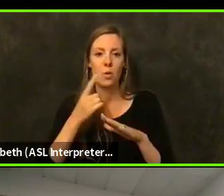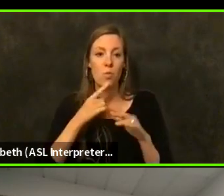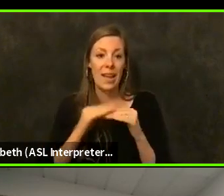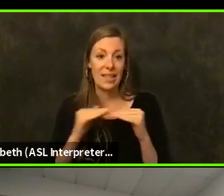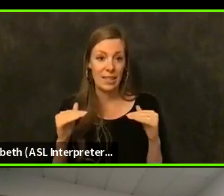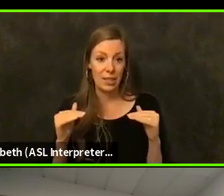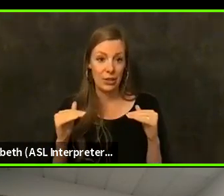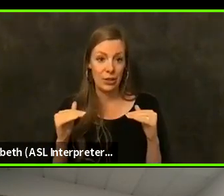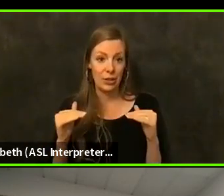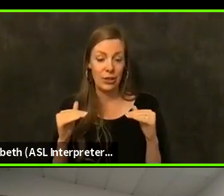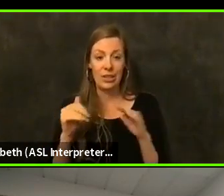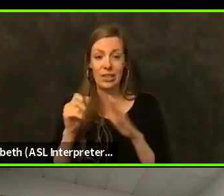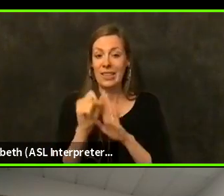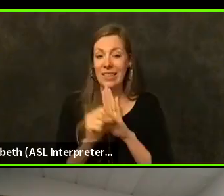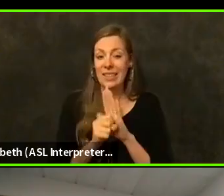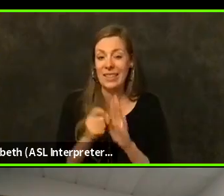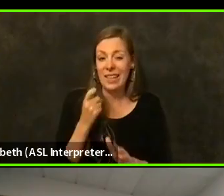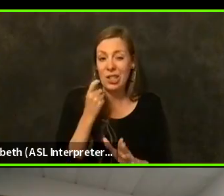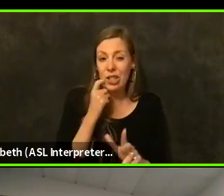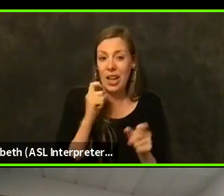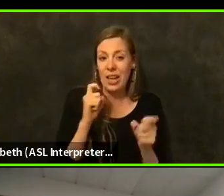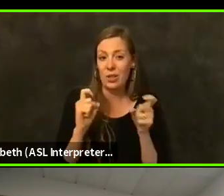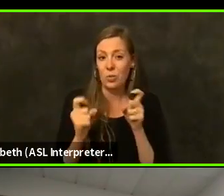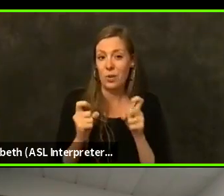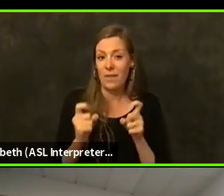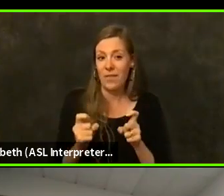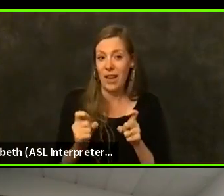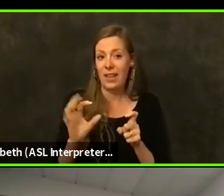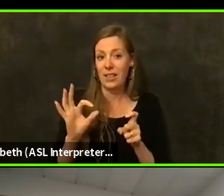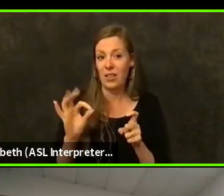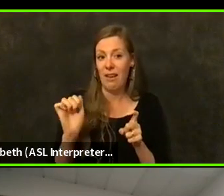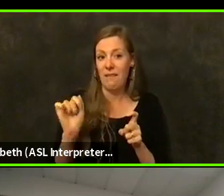The state just revised its essay cues to